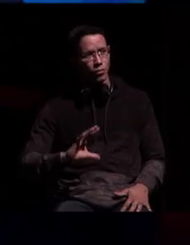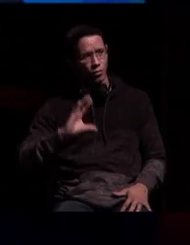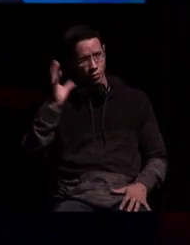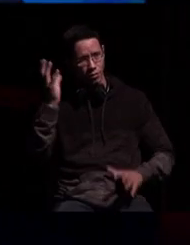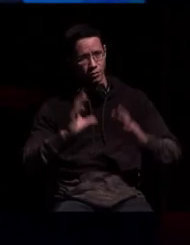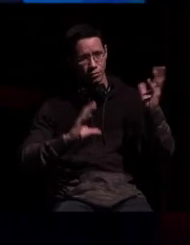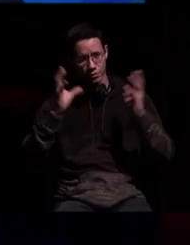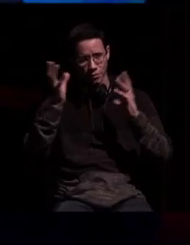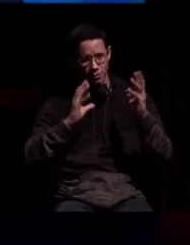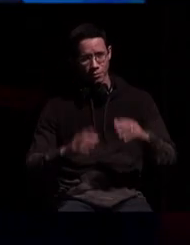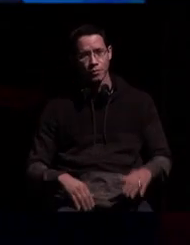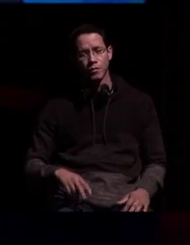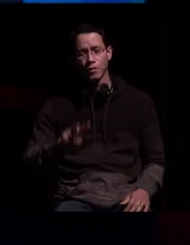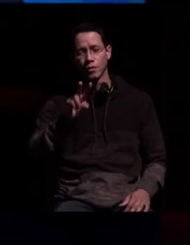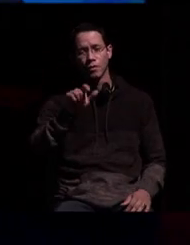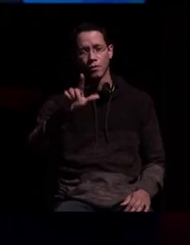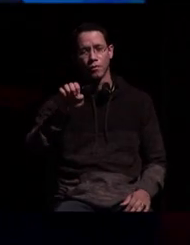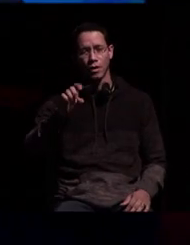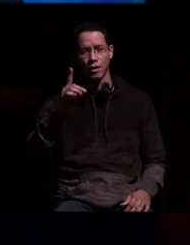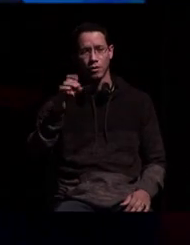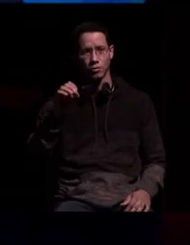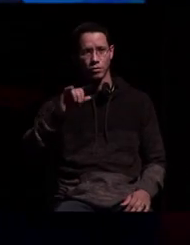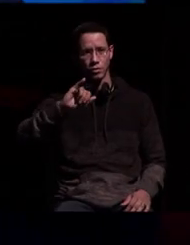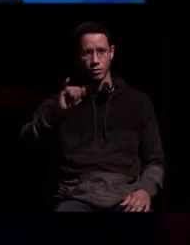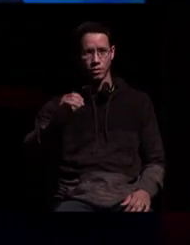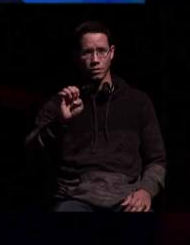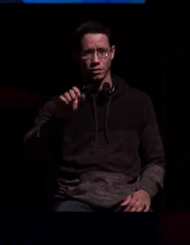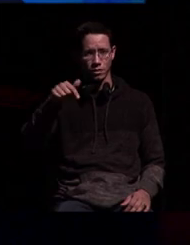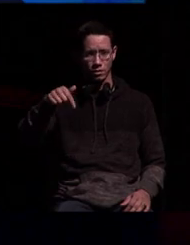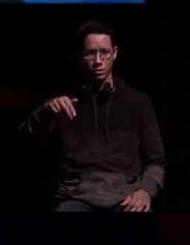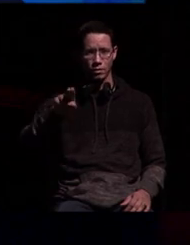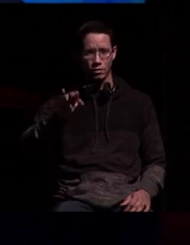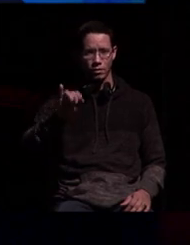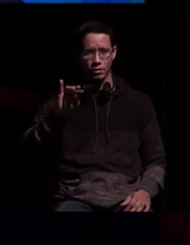in Vale do Jequitinhonha and other places, especially,